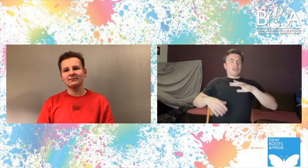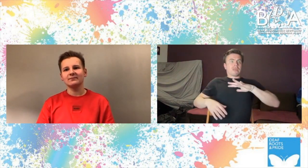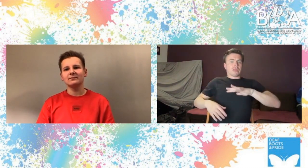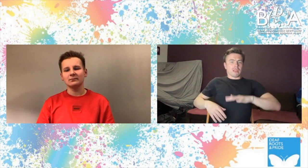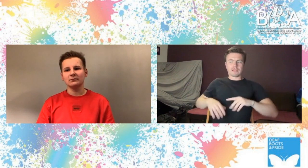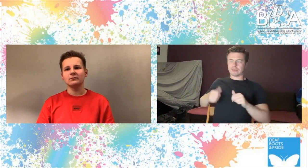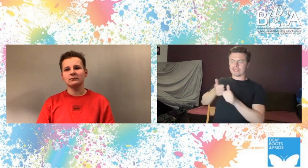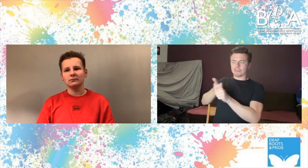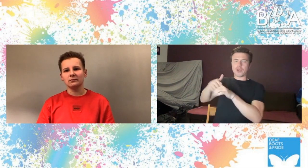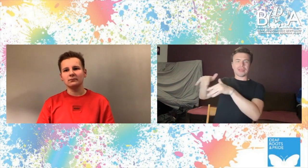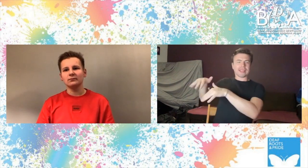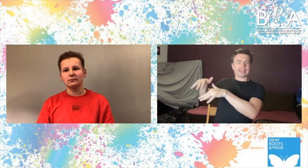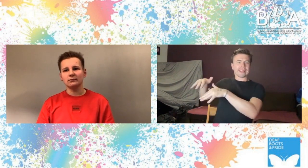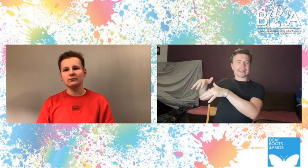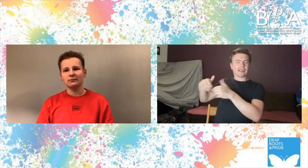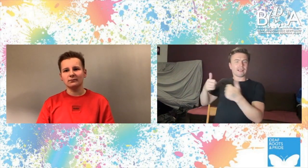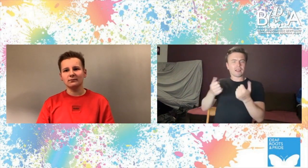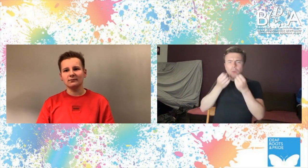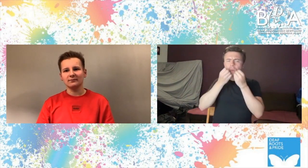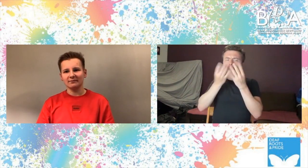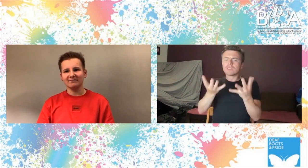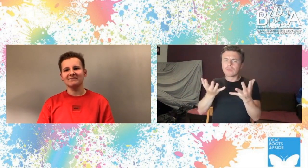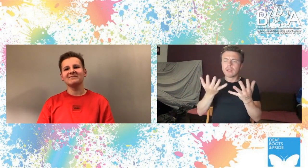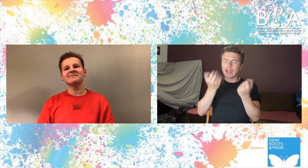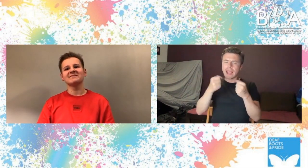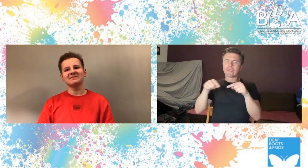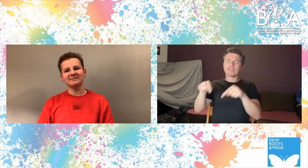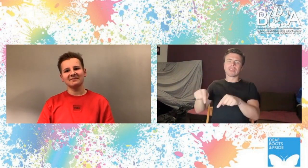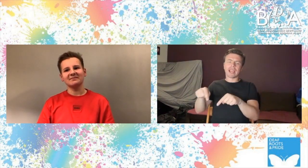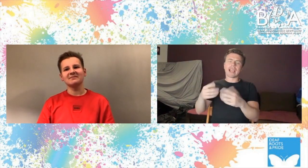people there to help build it back up again. That’s a wonderful thing.